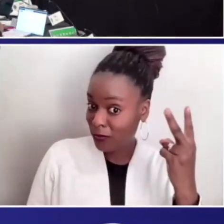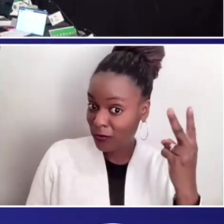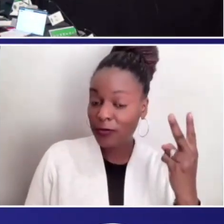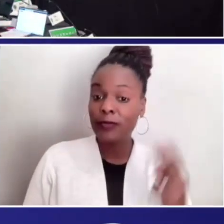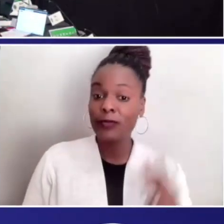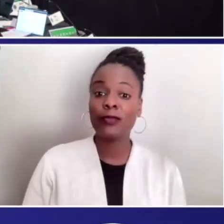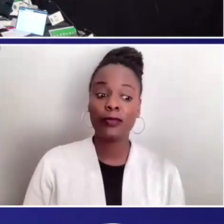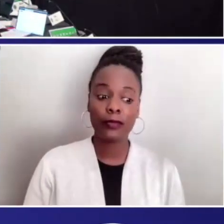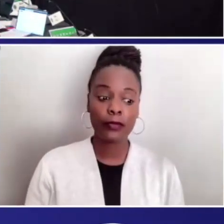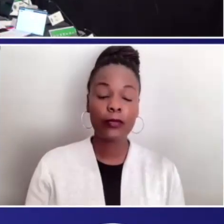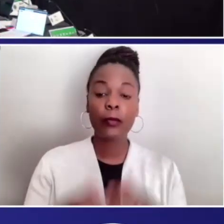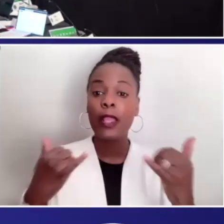Now for the big reveal.